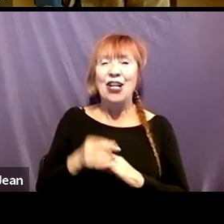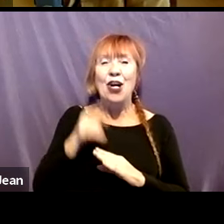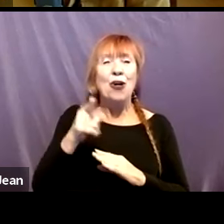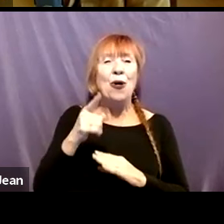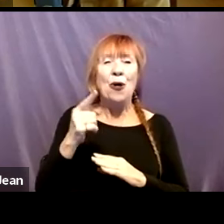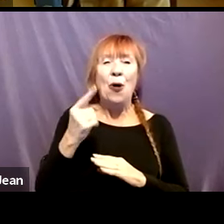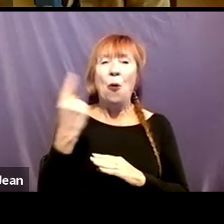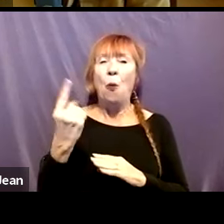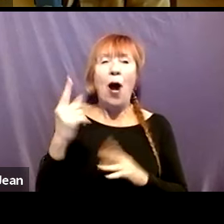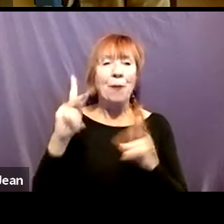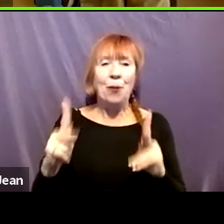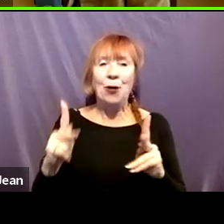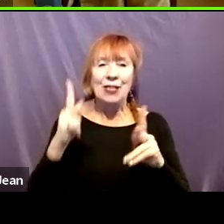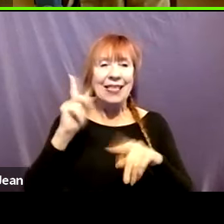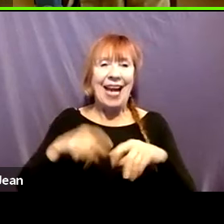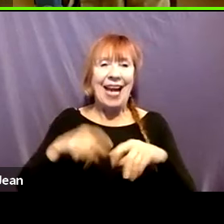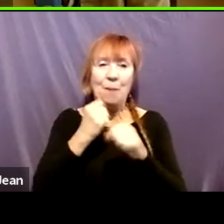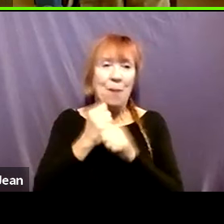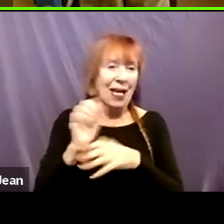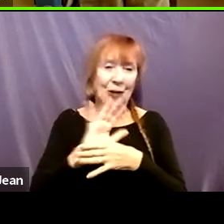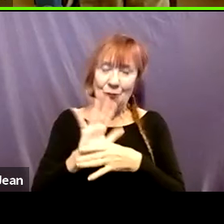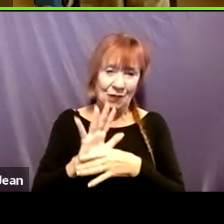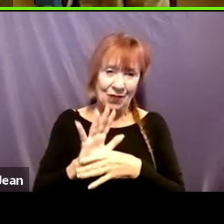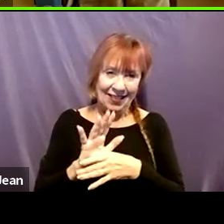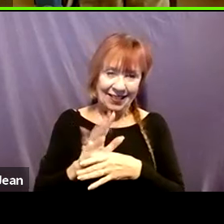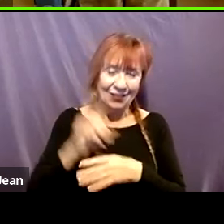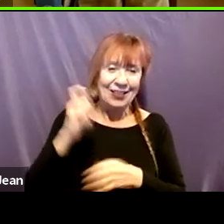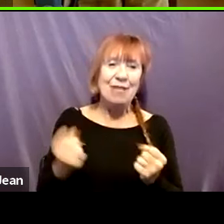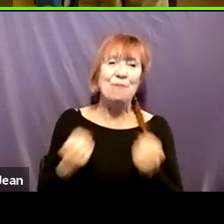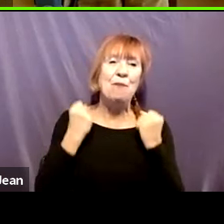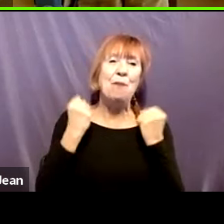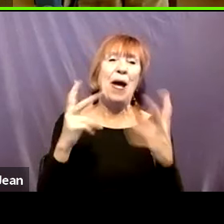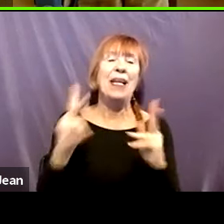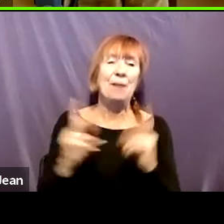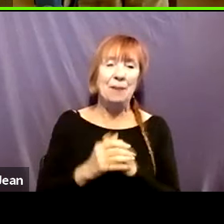Yeah. Sonny, usually after a pitch, there's a Q&A section,